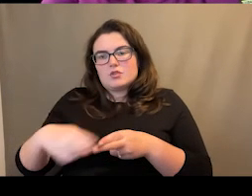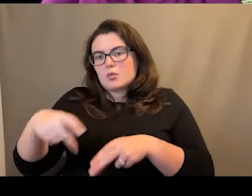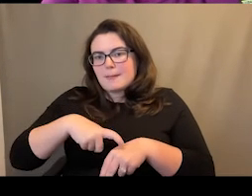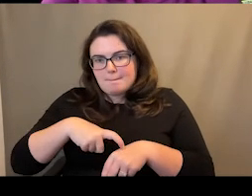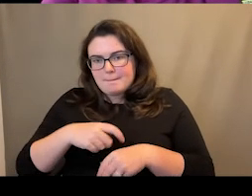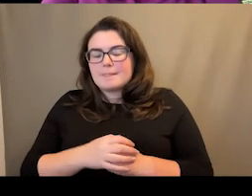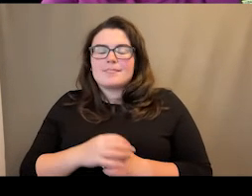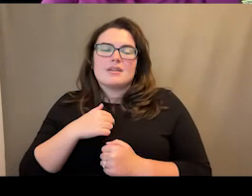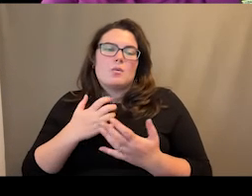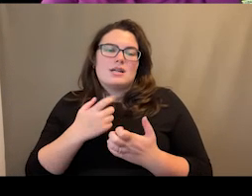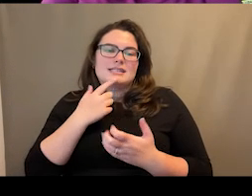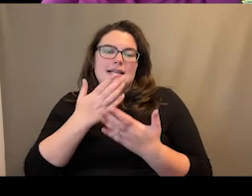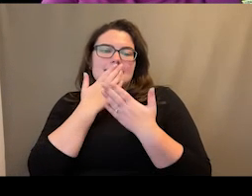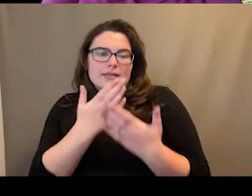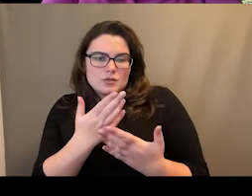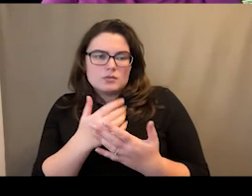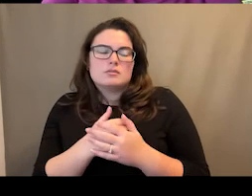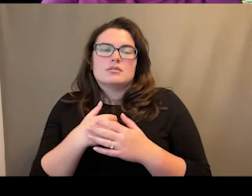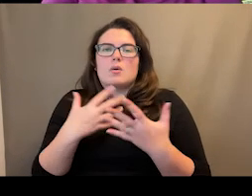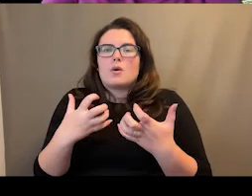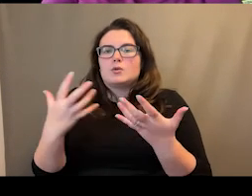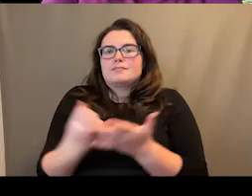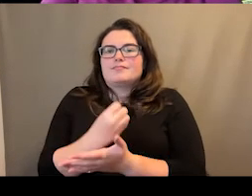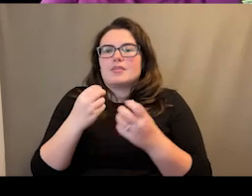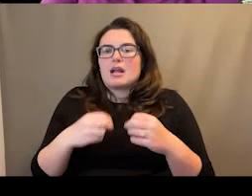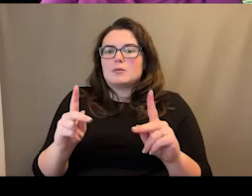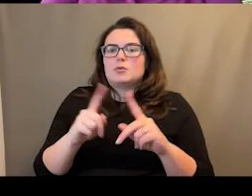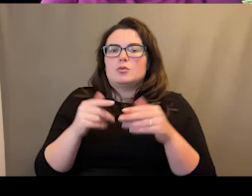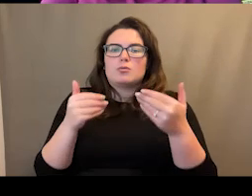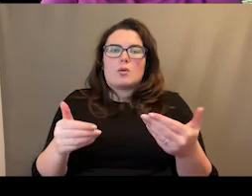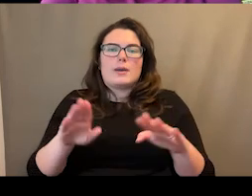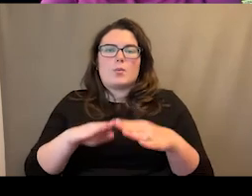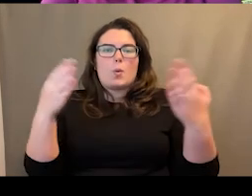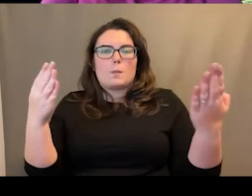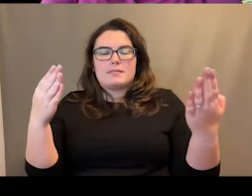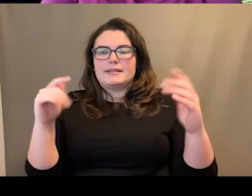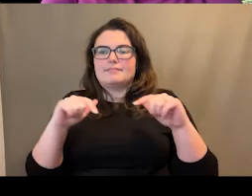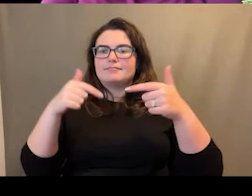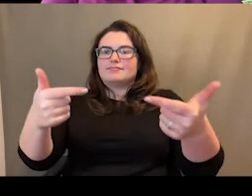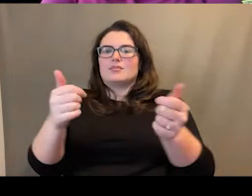I want to take this opportunity to open up with any questions you may have.